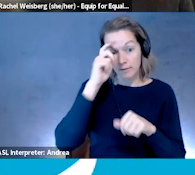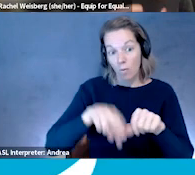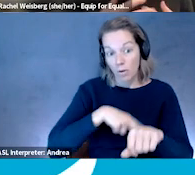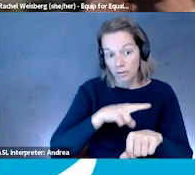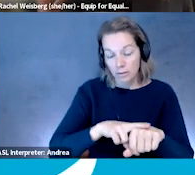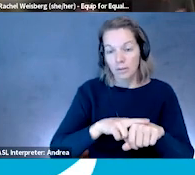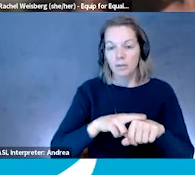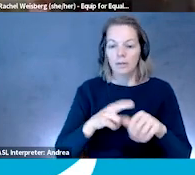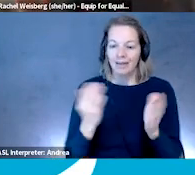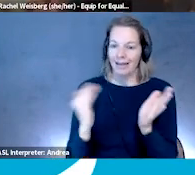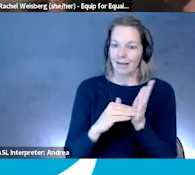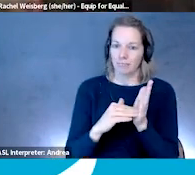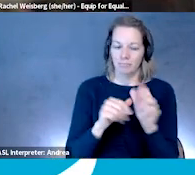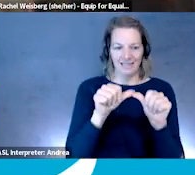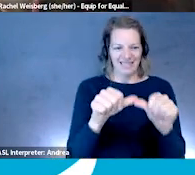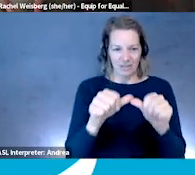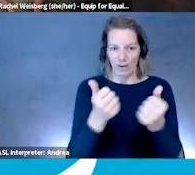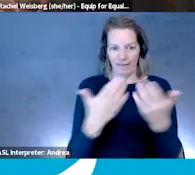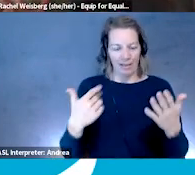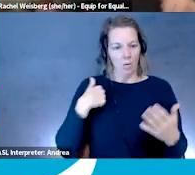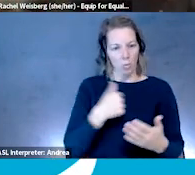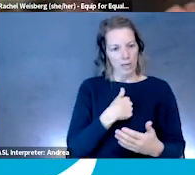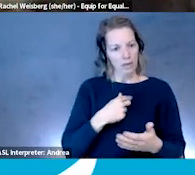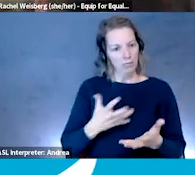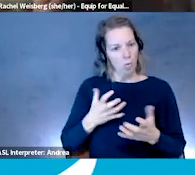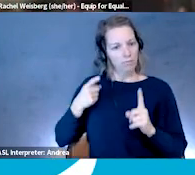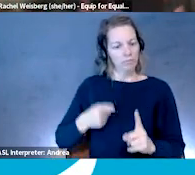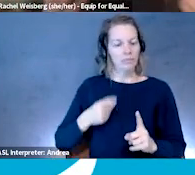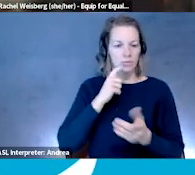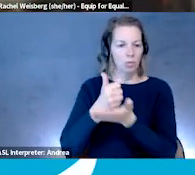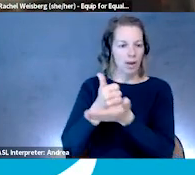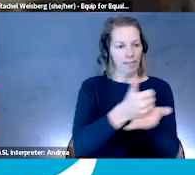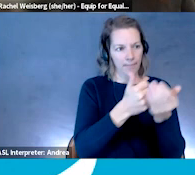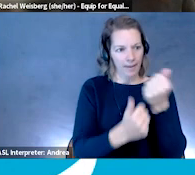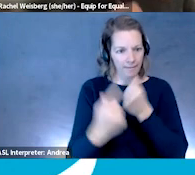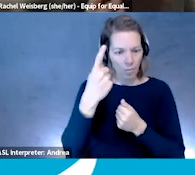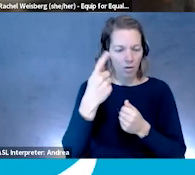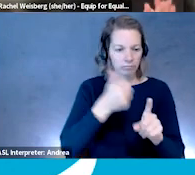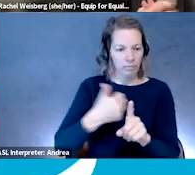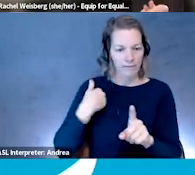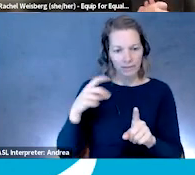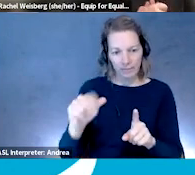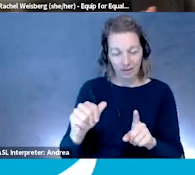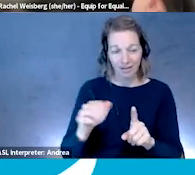EXCITED ABOUT AND FOLLOWING AND WE REALLY WANT TO MAKE SURE THAT IS BEING DONE EFFECTIVELY, OF